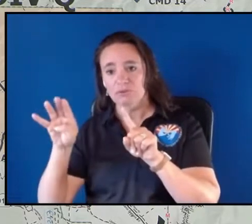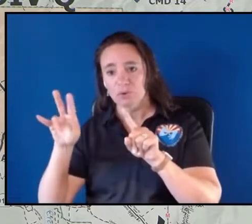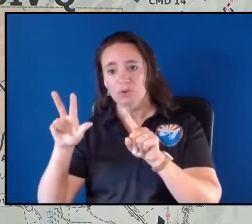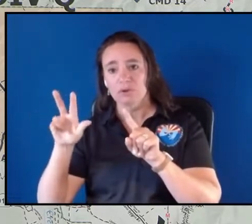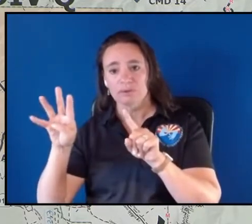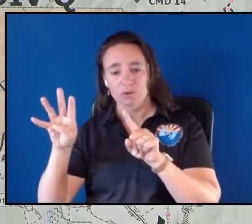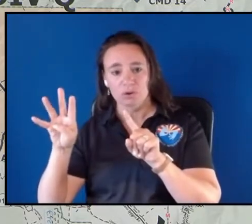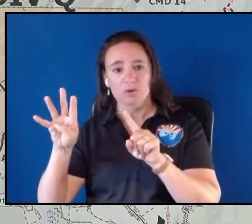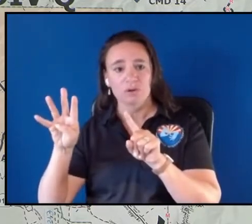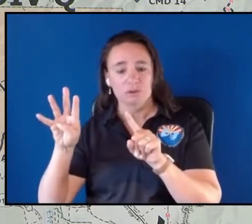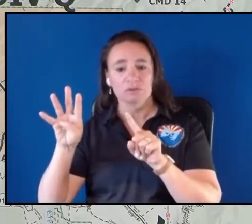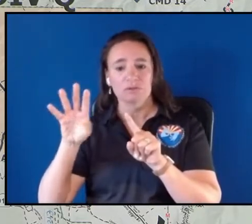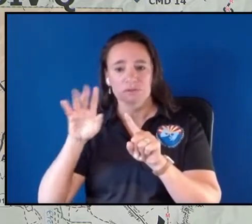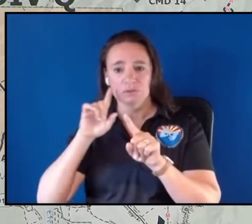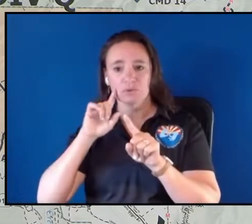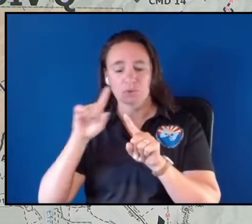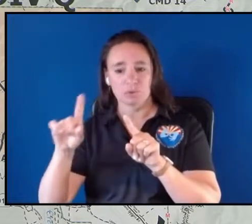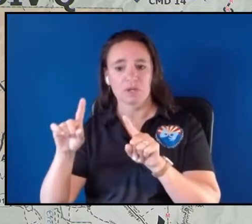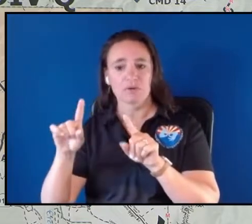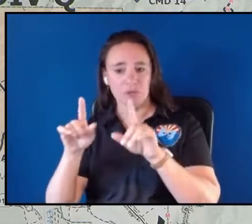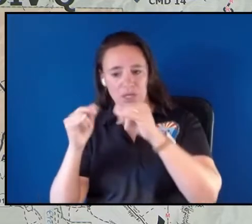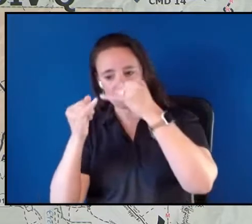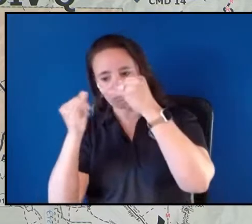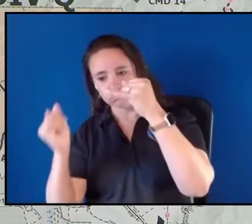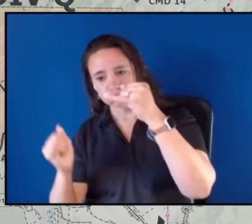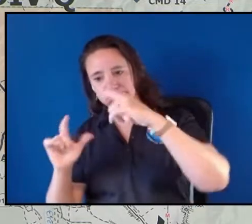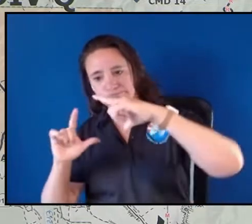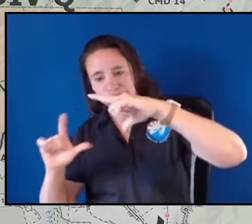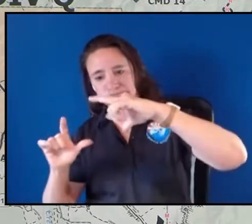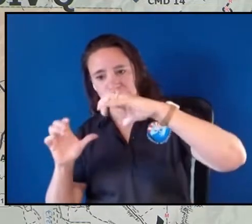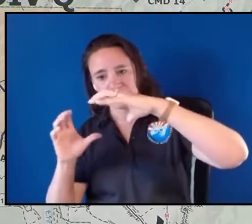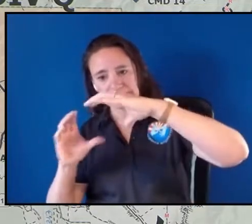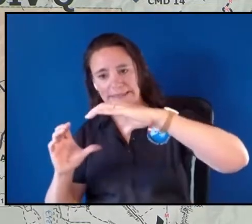of that direct line there. So, a lot of good work going overall